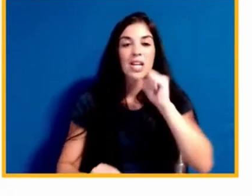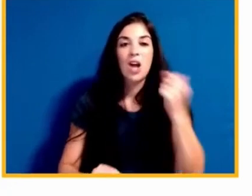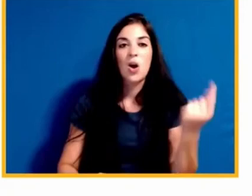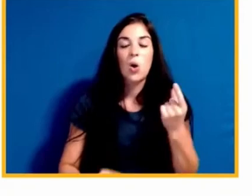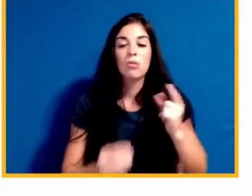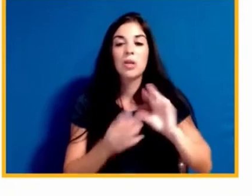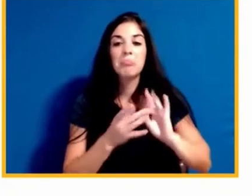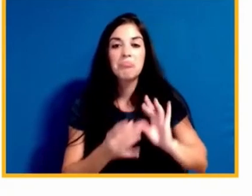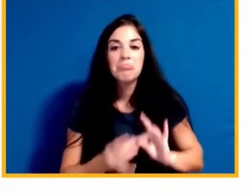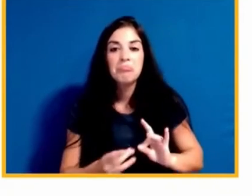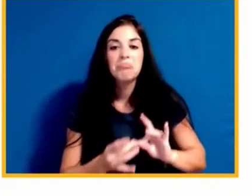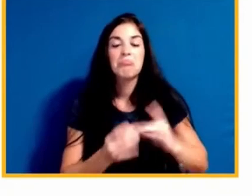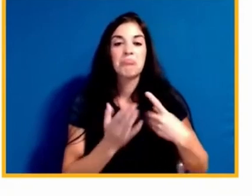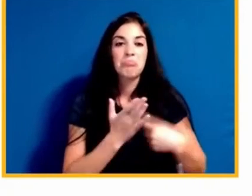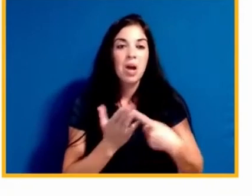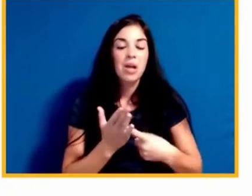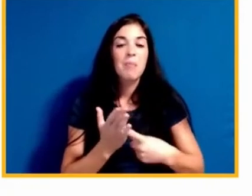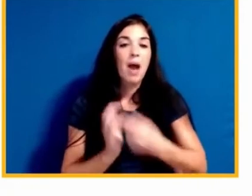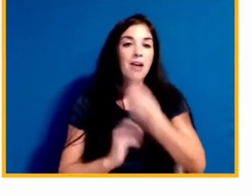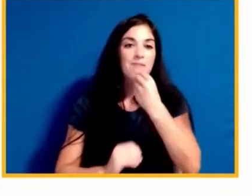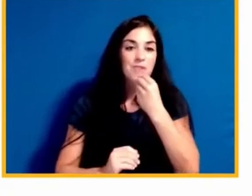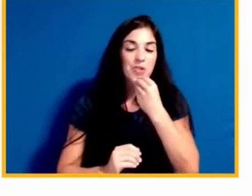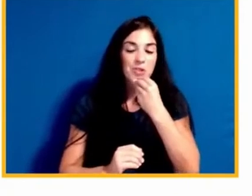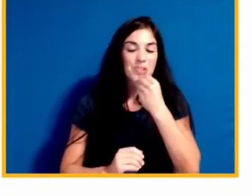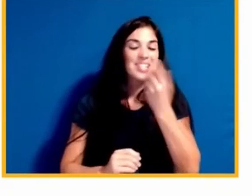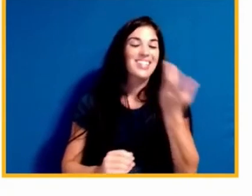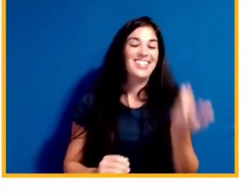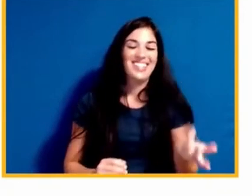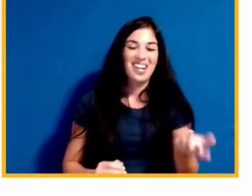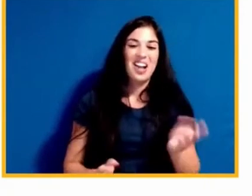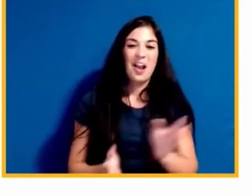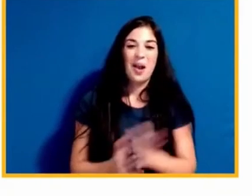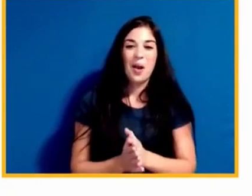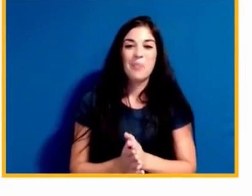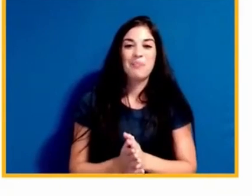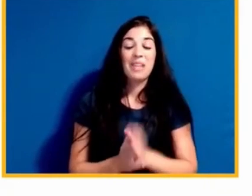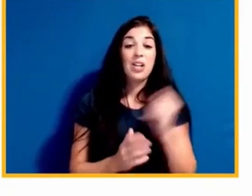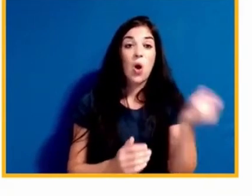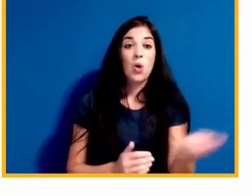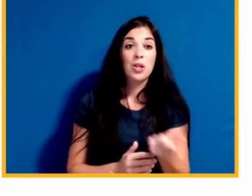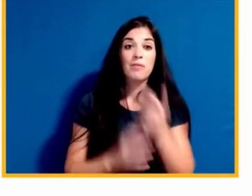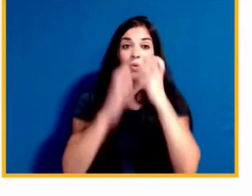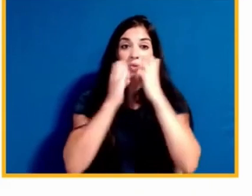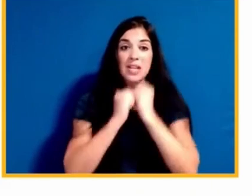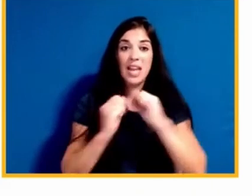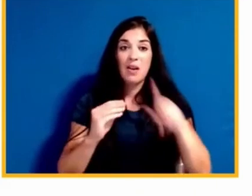food and I definitely think that all of you out there care about what the top three is for this year,